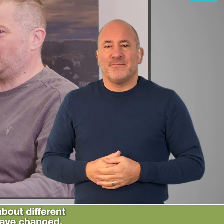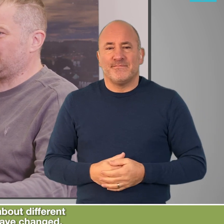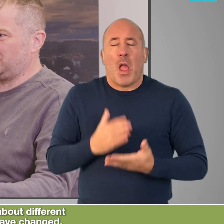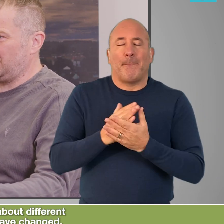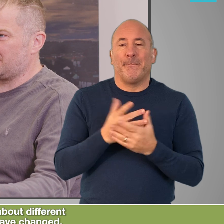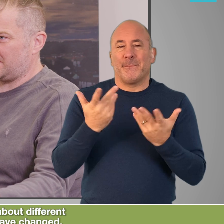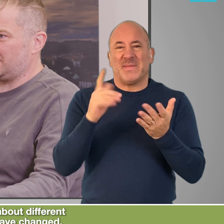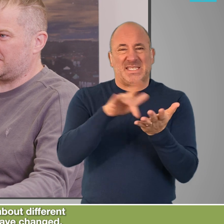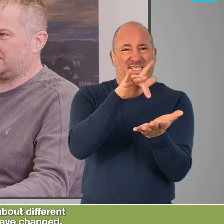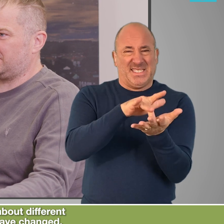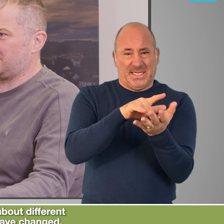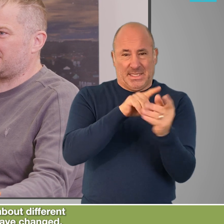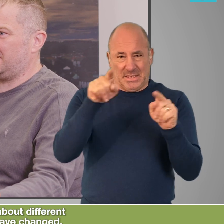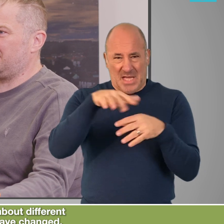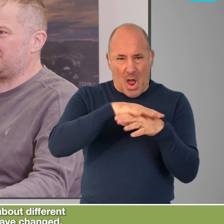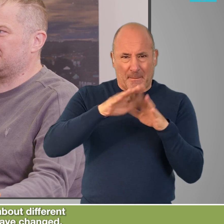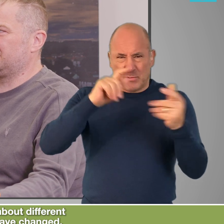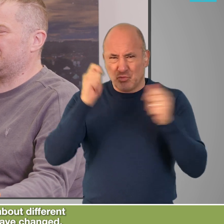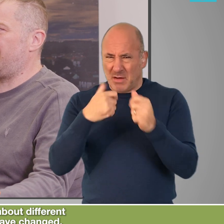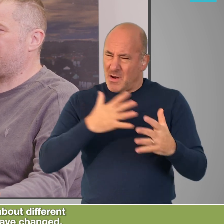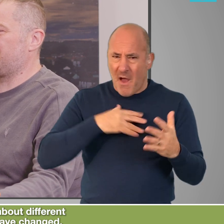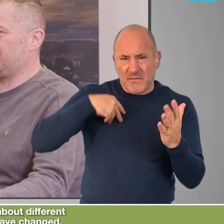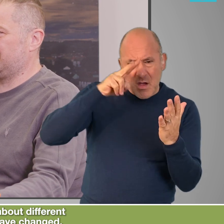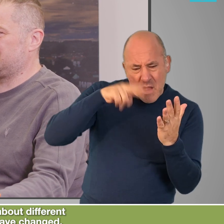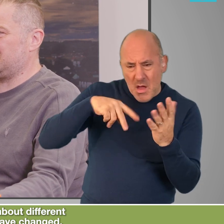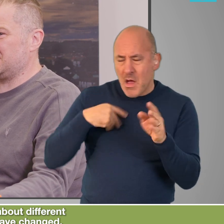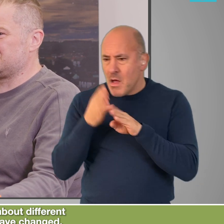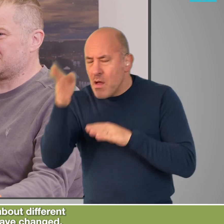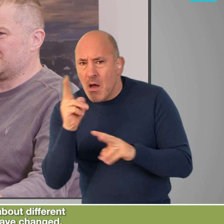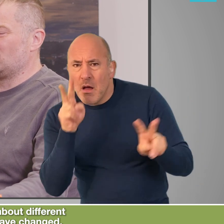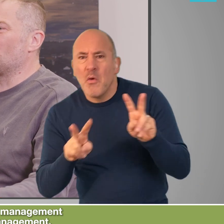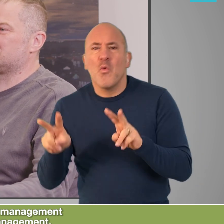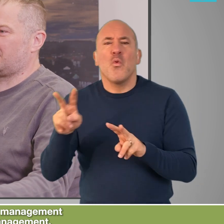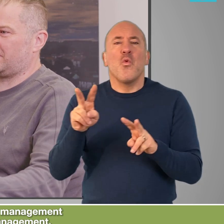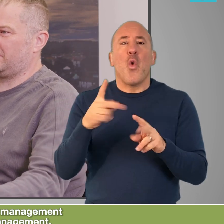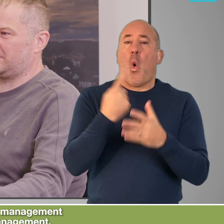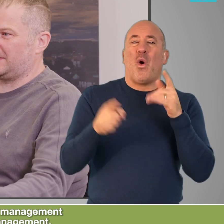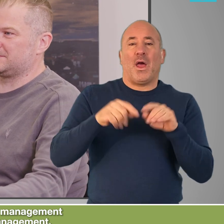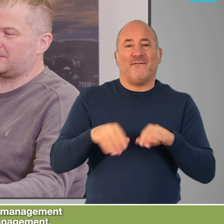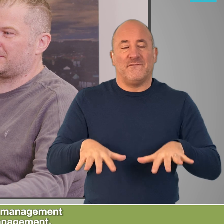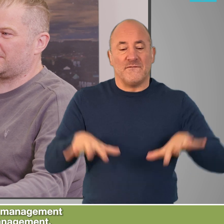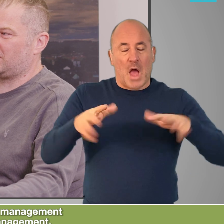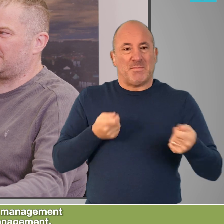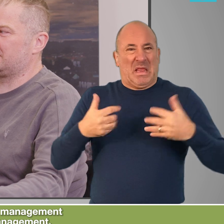I love to read and see about different cities and areas that have changed, not just through flood management or surface water management,